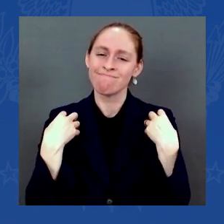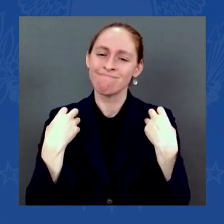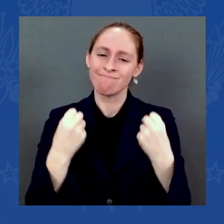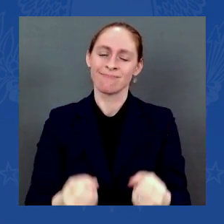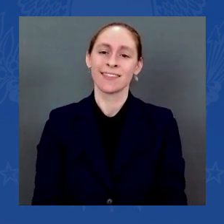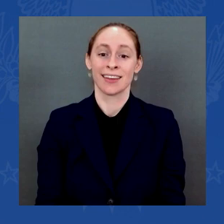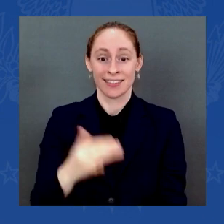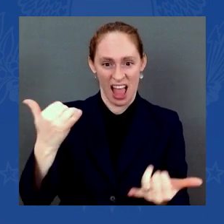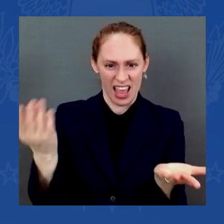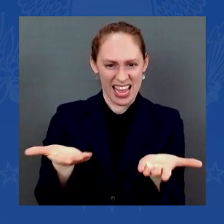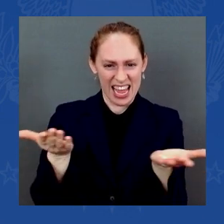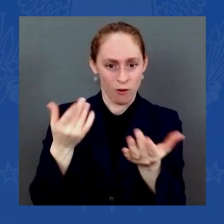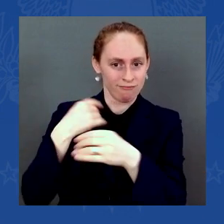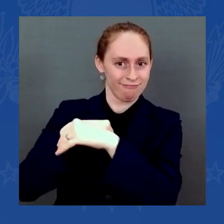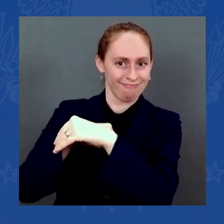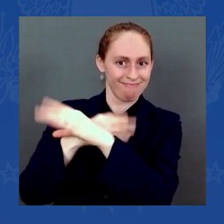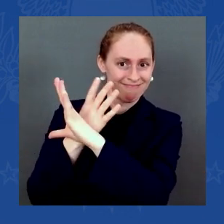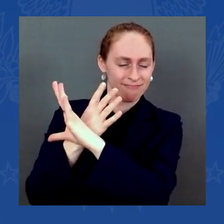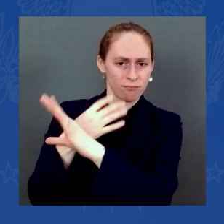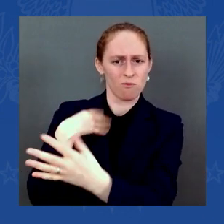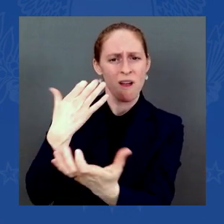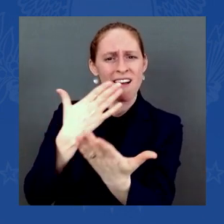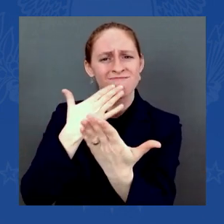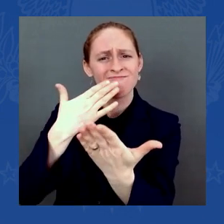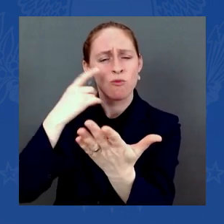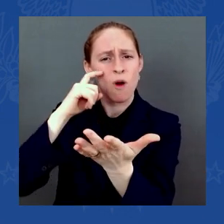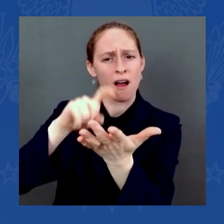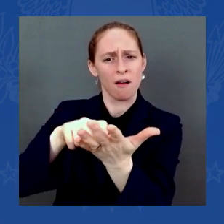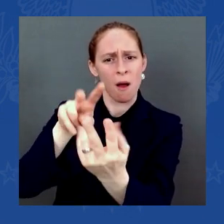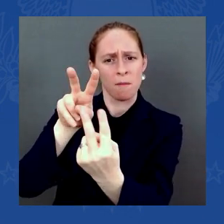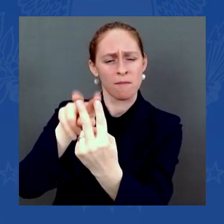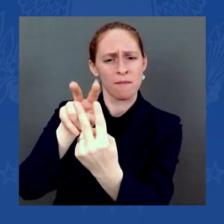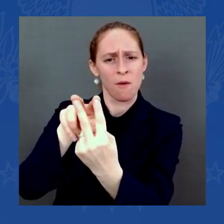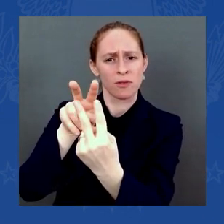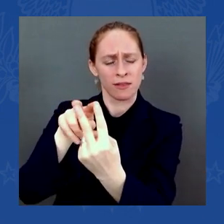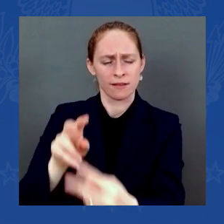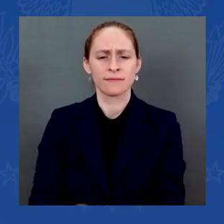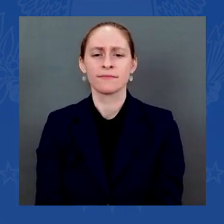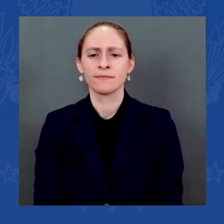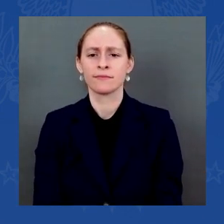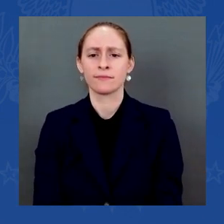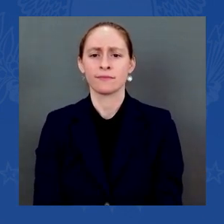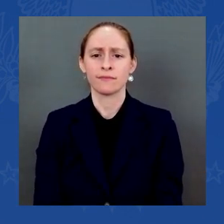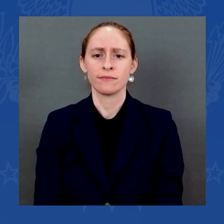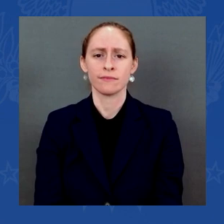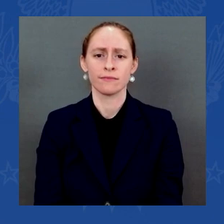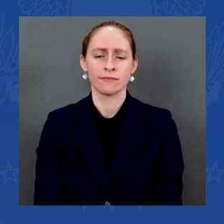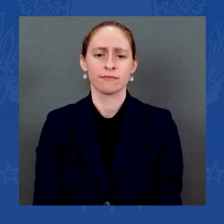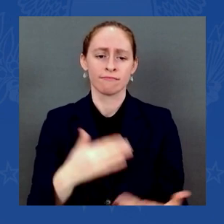They talked to doctors and researchers. They met more patients and families. They met with their elected leaders: